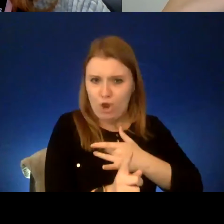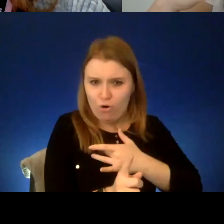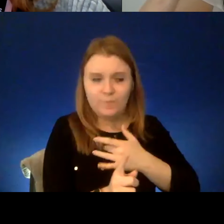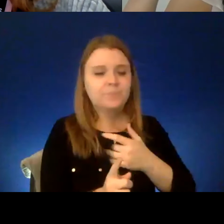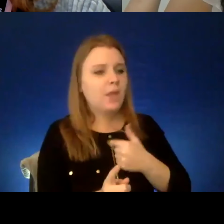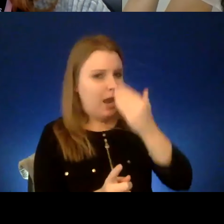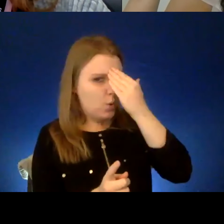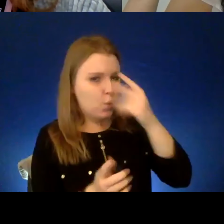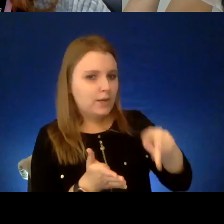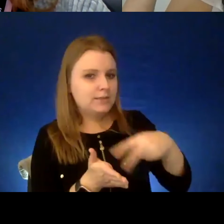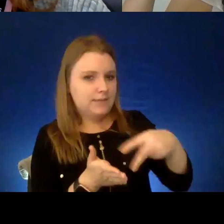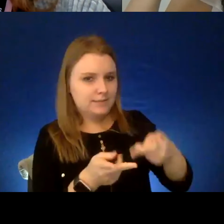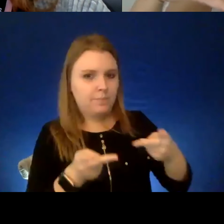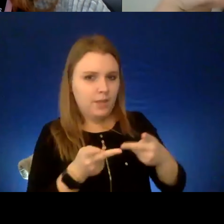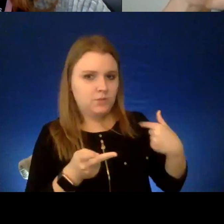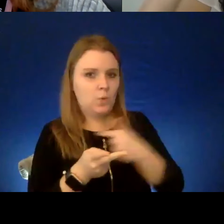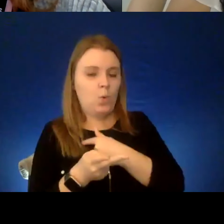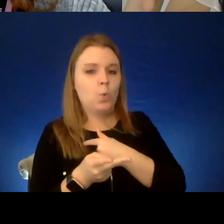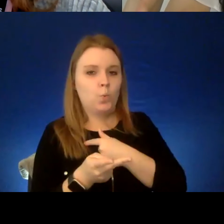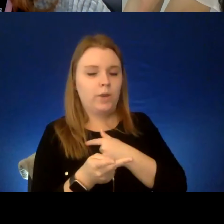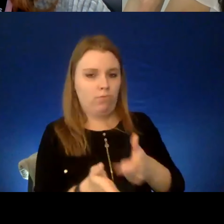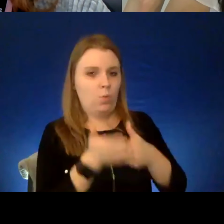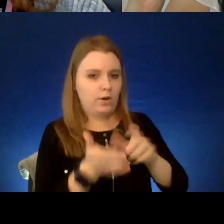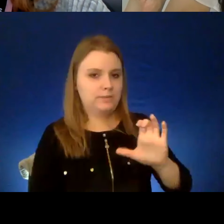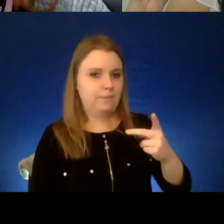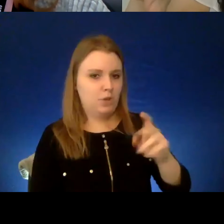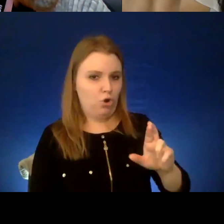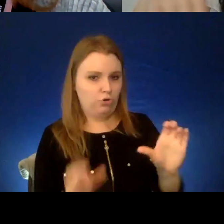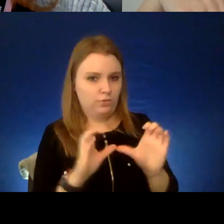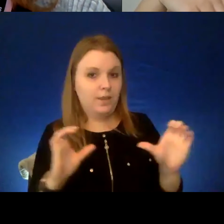we do require staff to be CPR certified, especially in the education department,